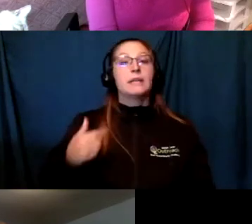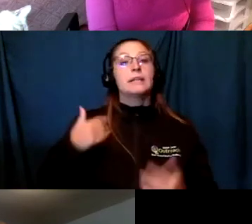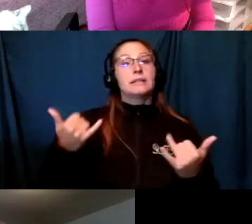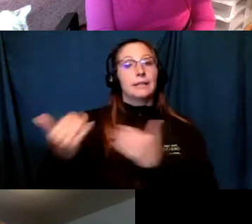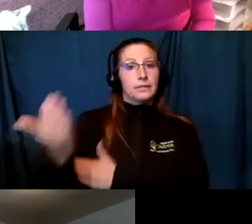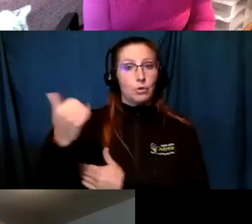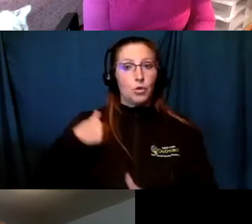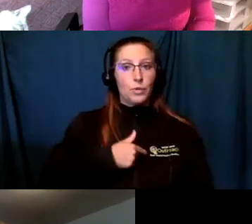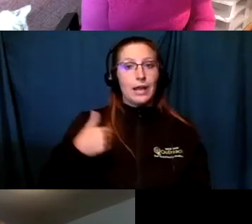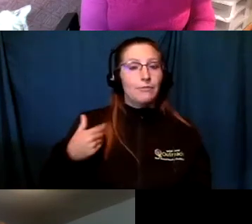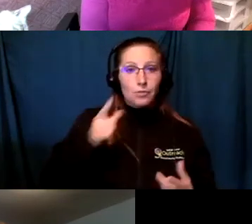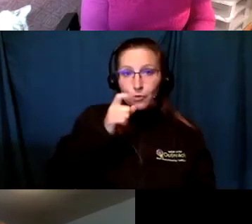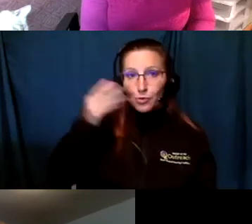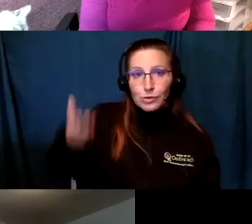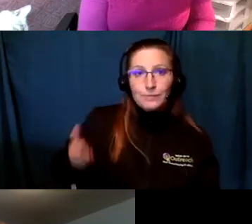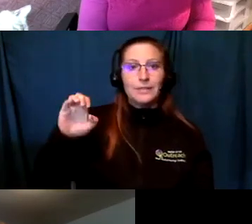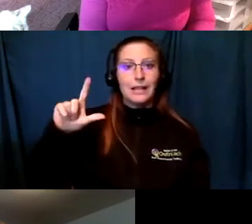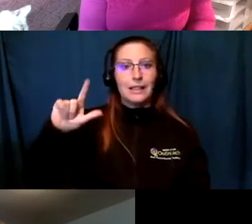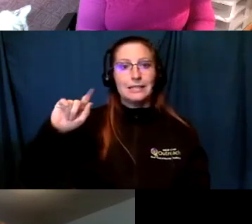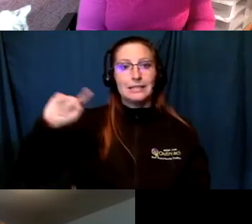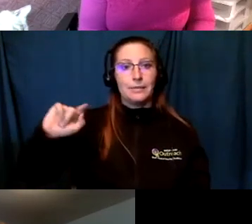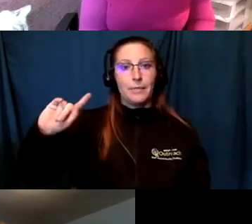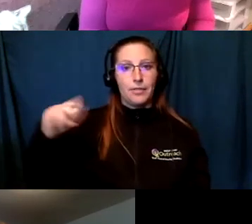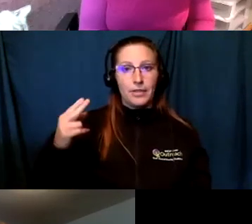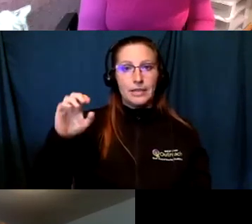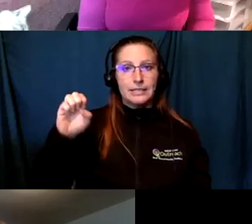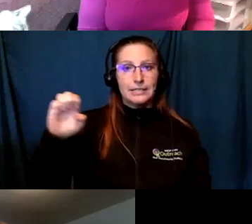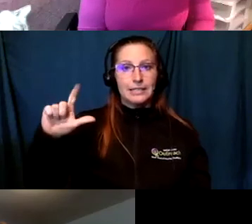from Wisconsin Sound Beginnings and her team of Jeanne Gustafson,